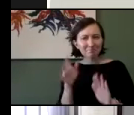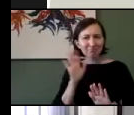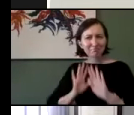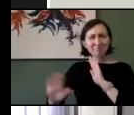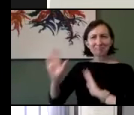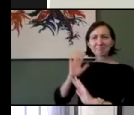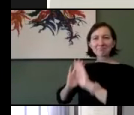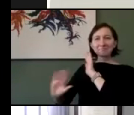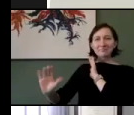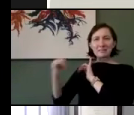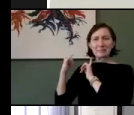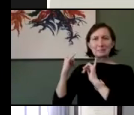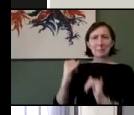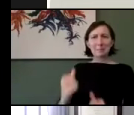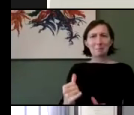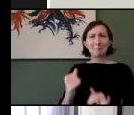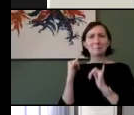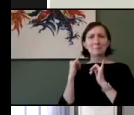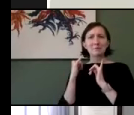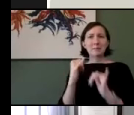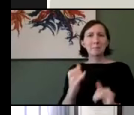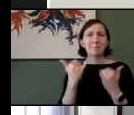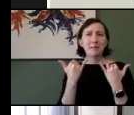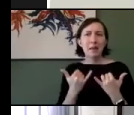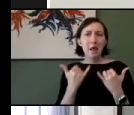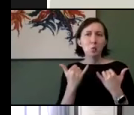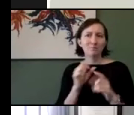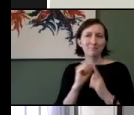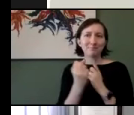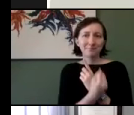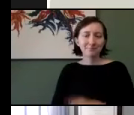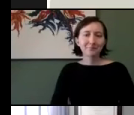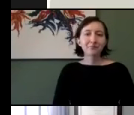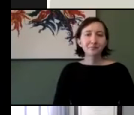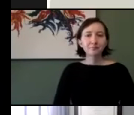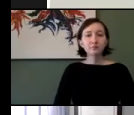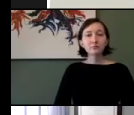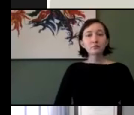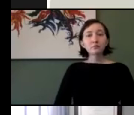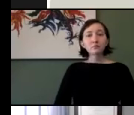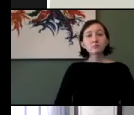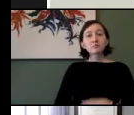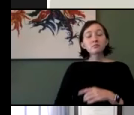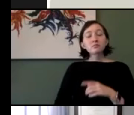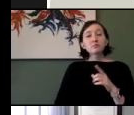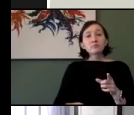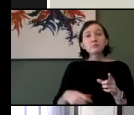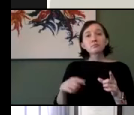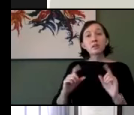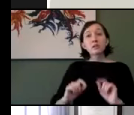especially in light of what we're facing today. The next slide we're talking about,